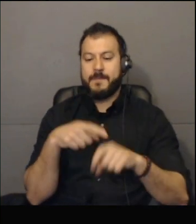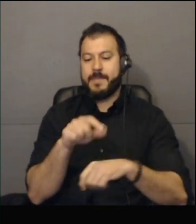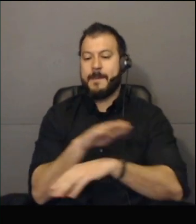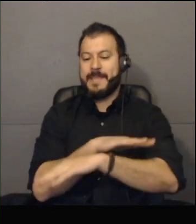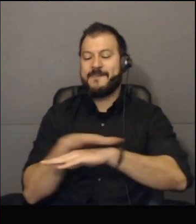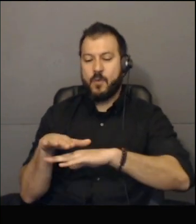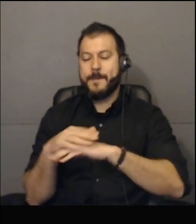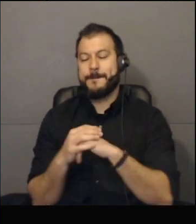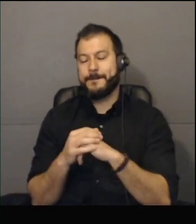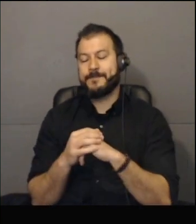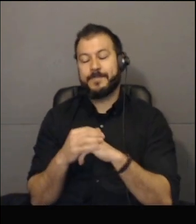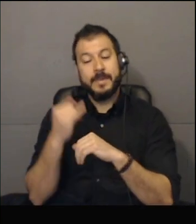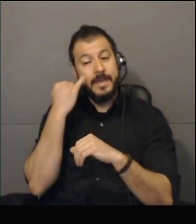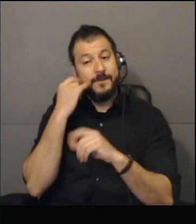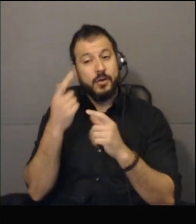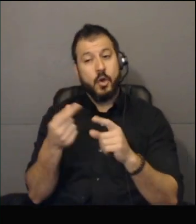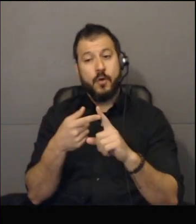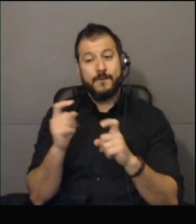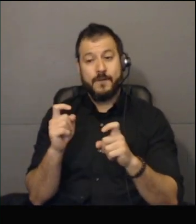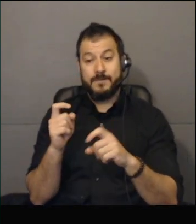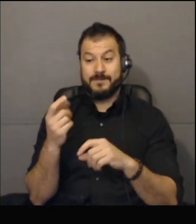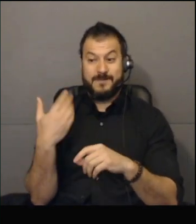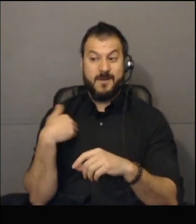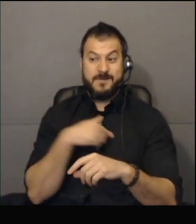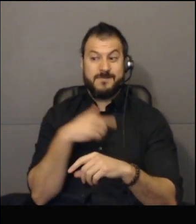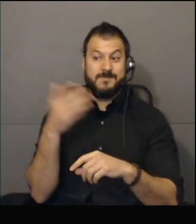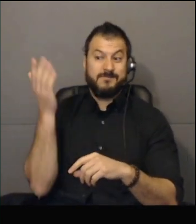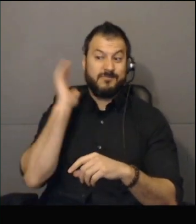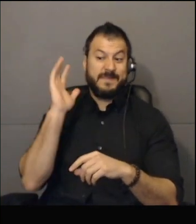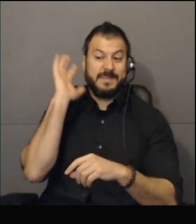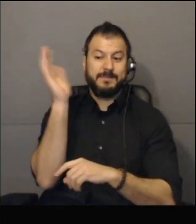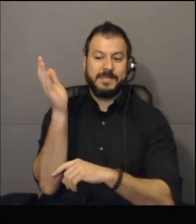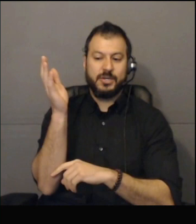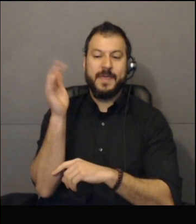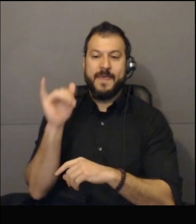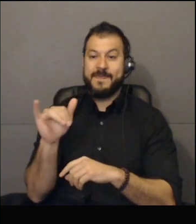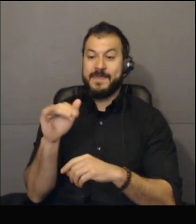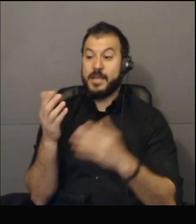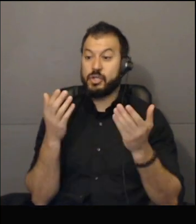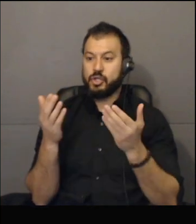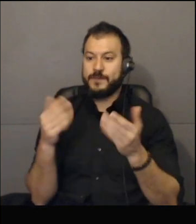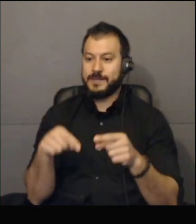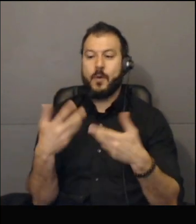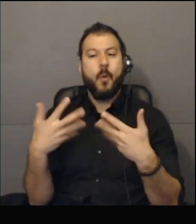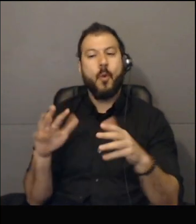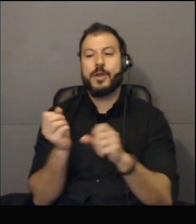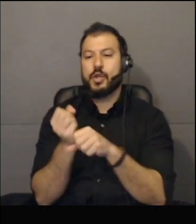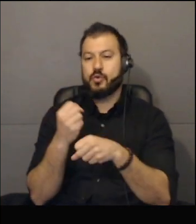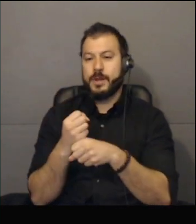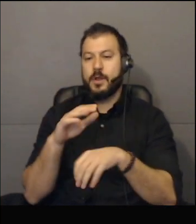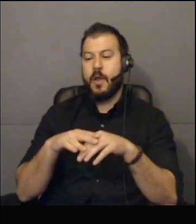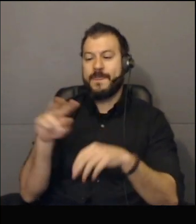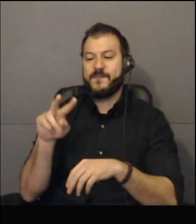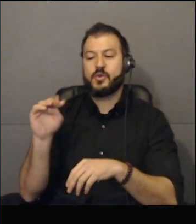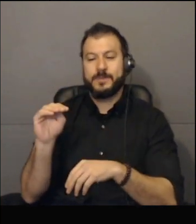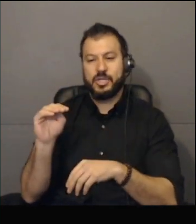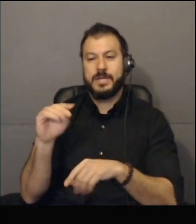If you recall from my previous presentation standing by service, they are services have been already created on the virtual